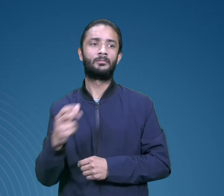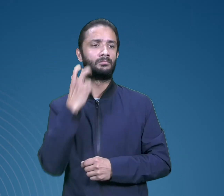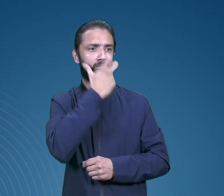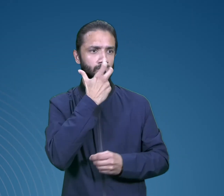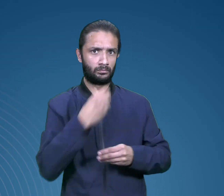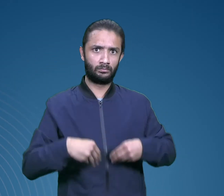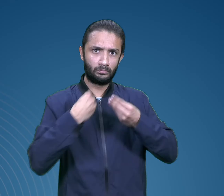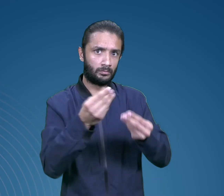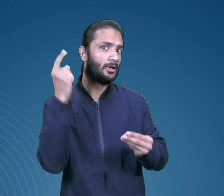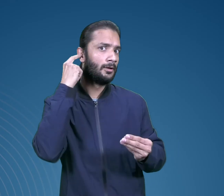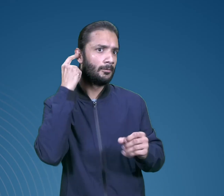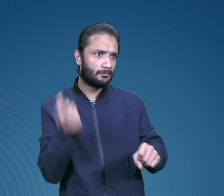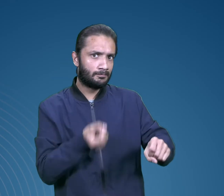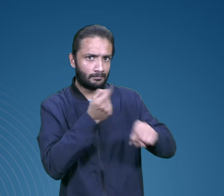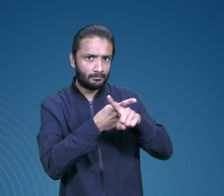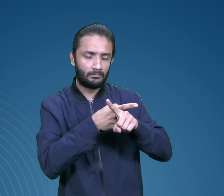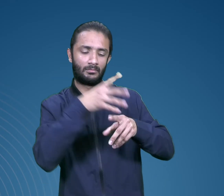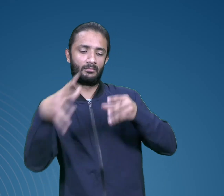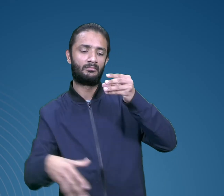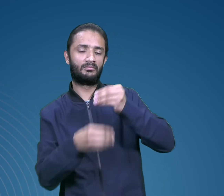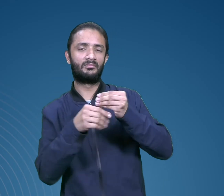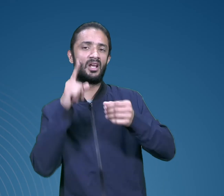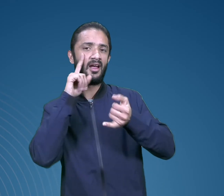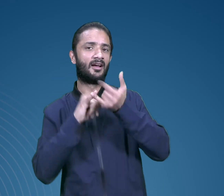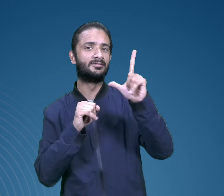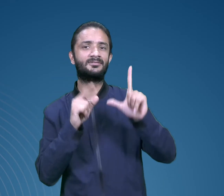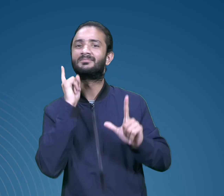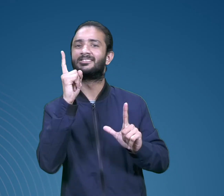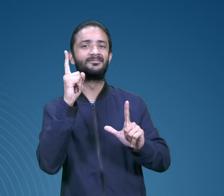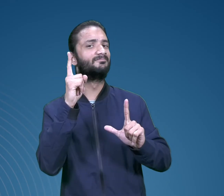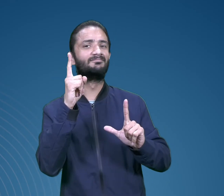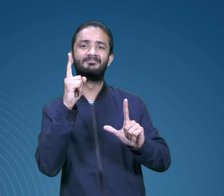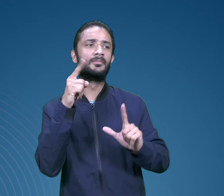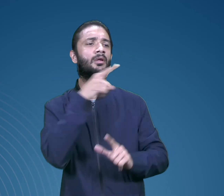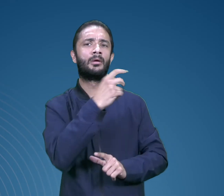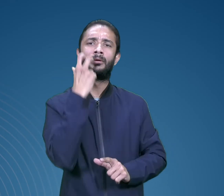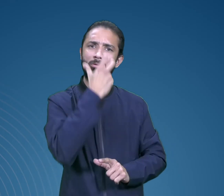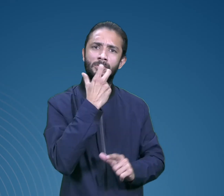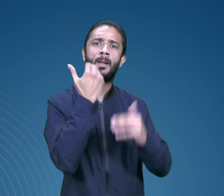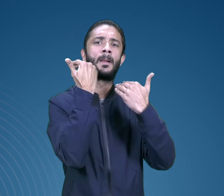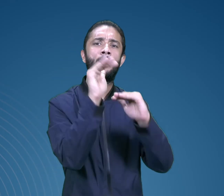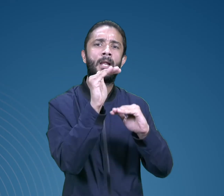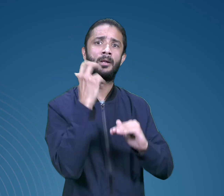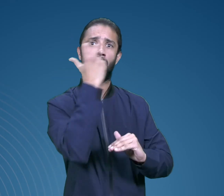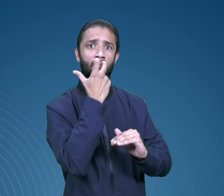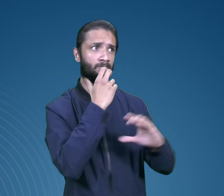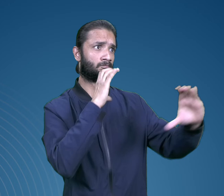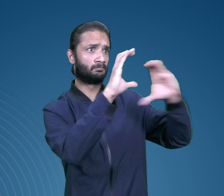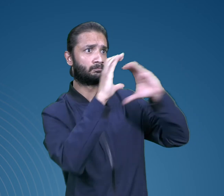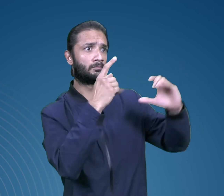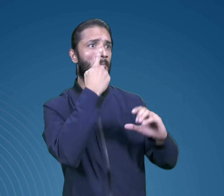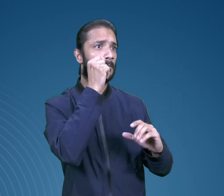The Oral methods have utility in family or regular groups but presents limitations in